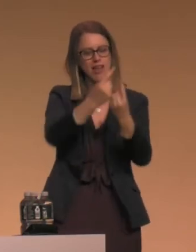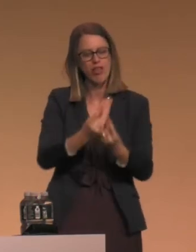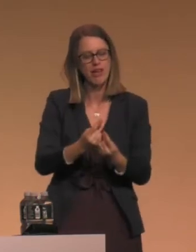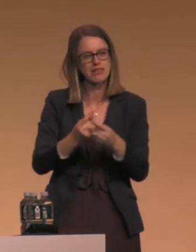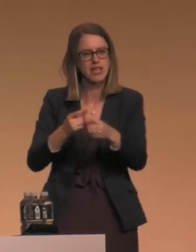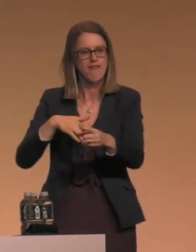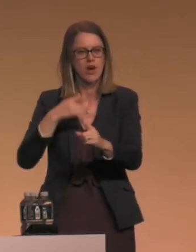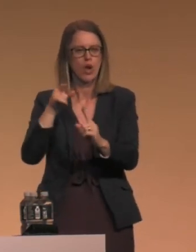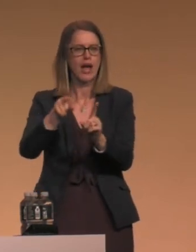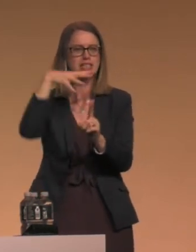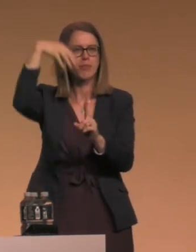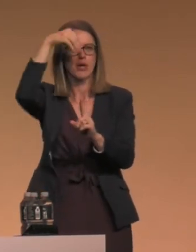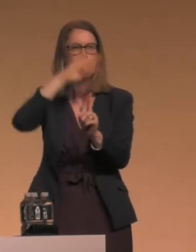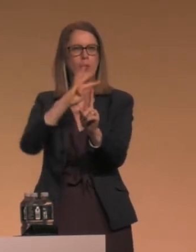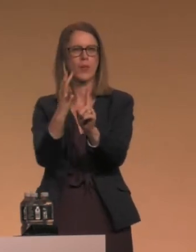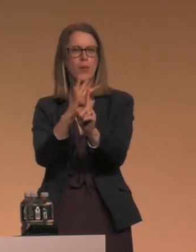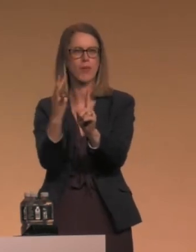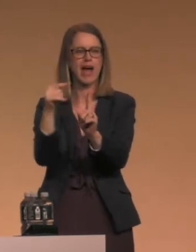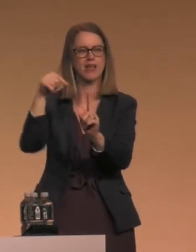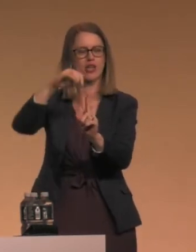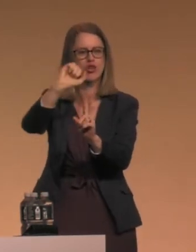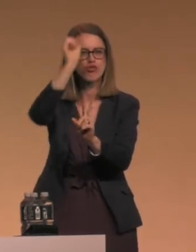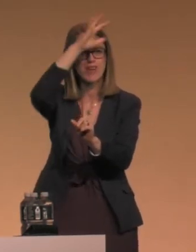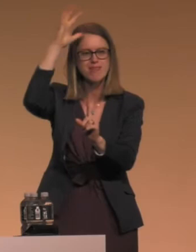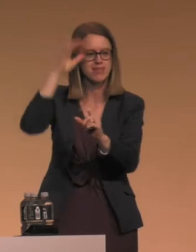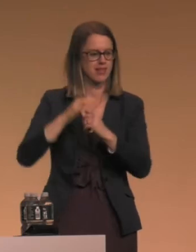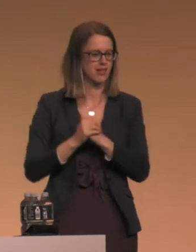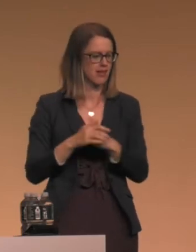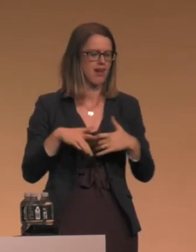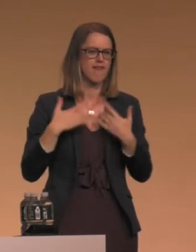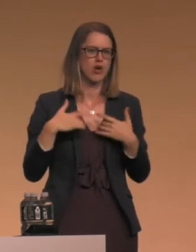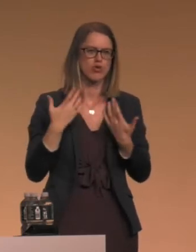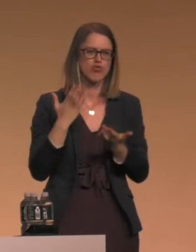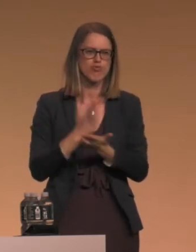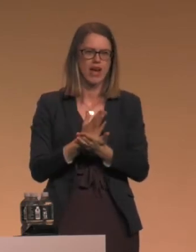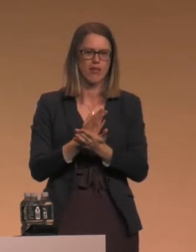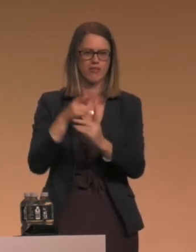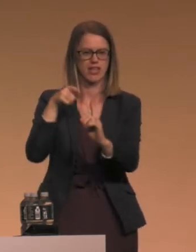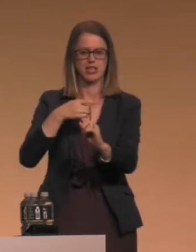and feel like it's the spirit or ghost of grandma in their dreams. It feels so real that Jay does not want to dream.